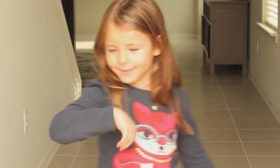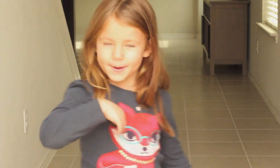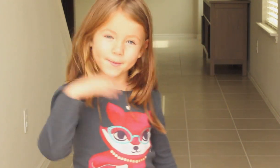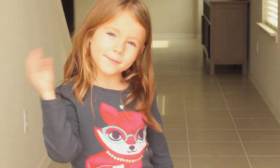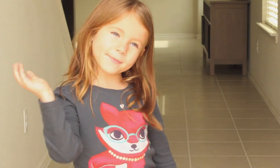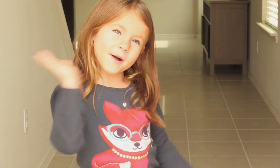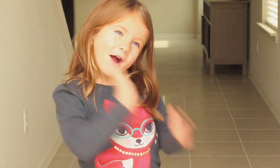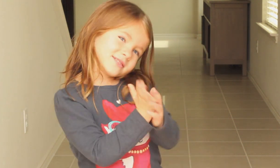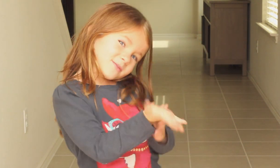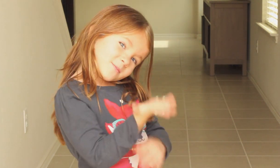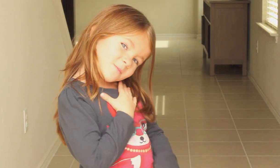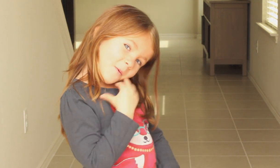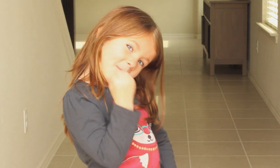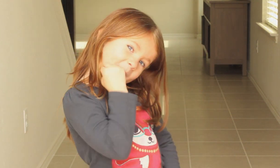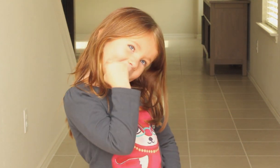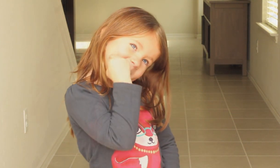Come over to my home.